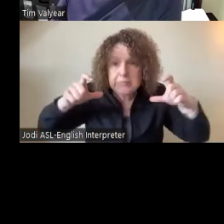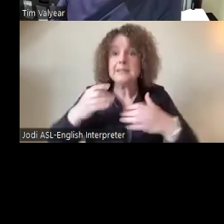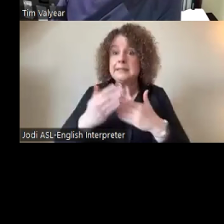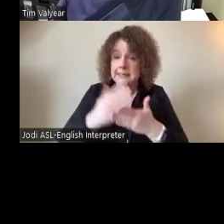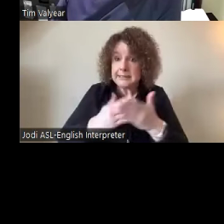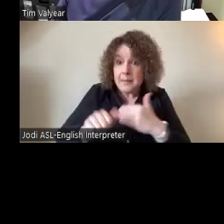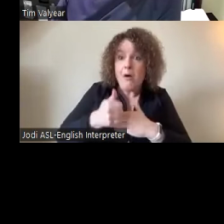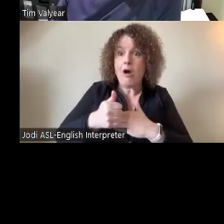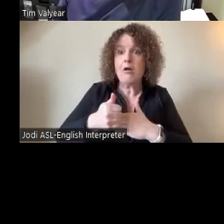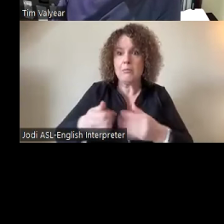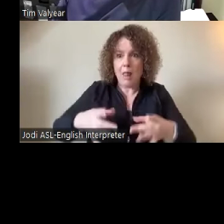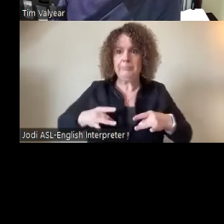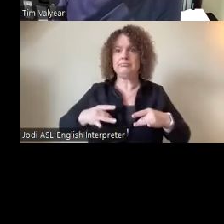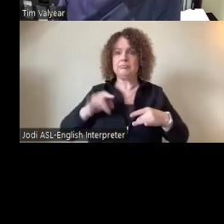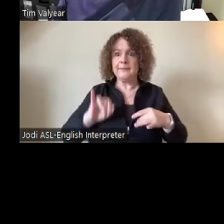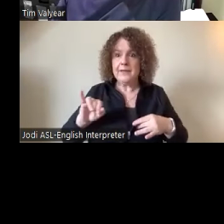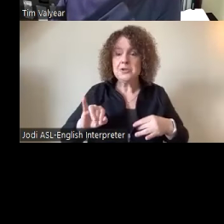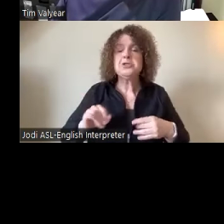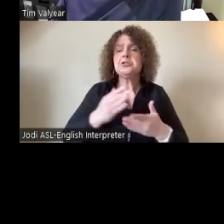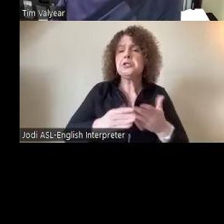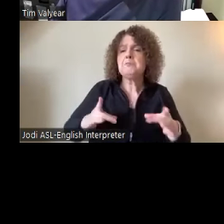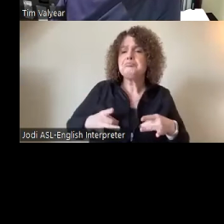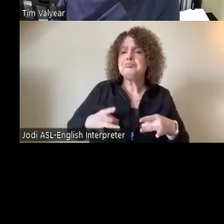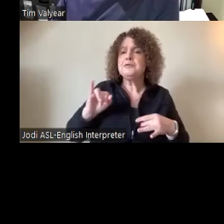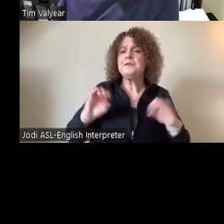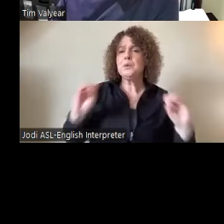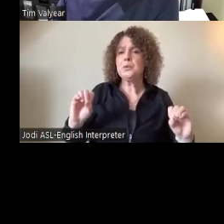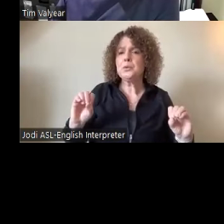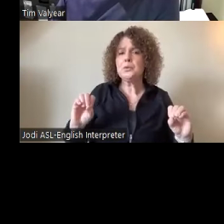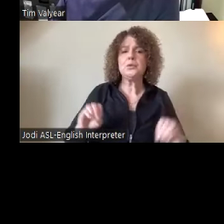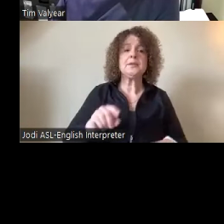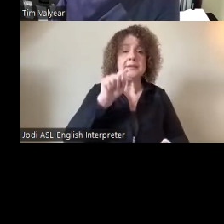world. So a germ is a small, living plant or animal